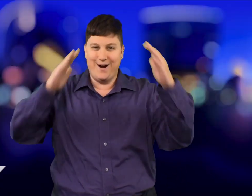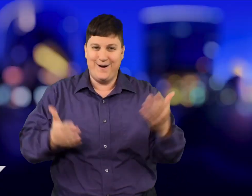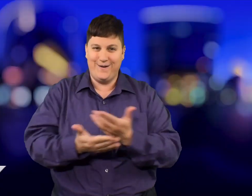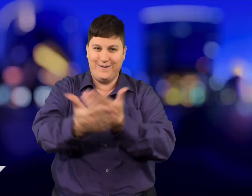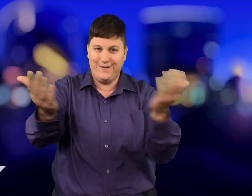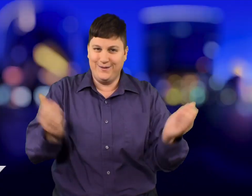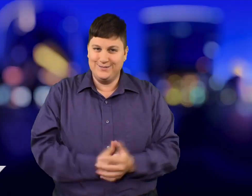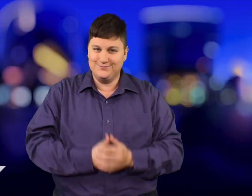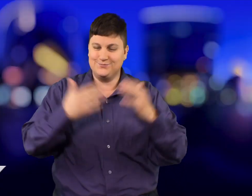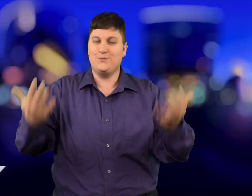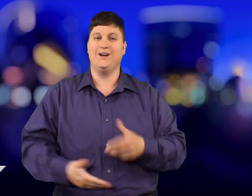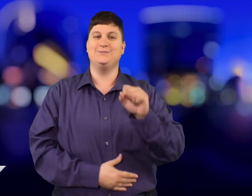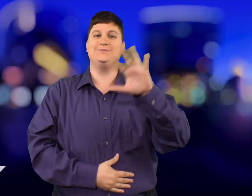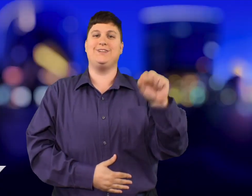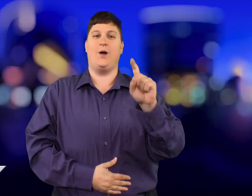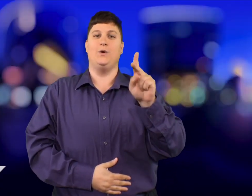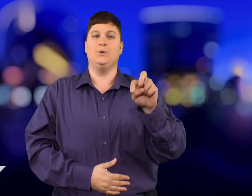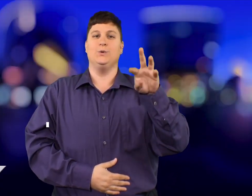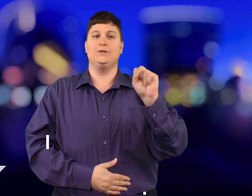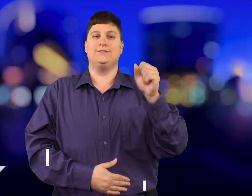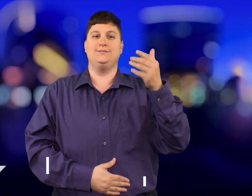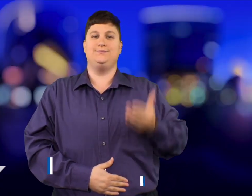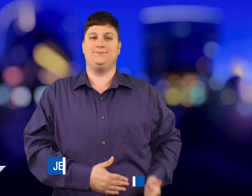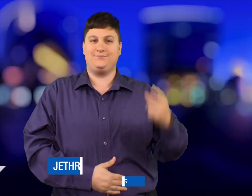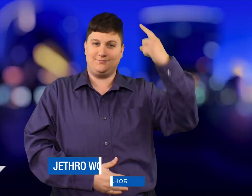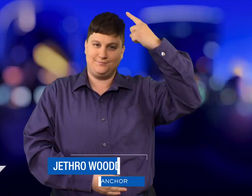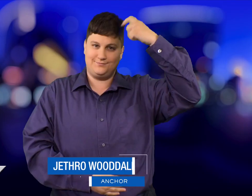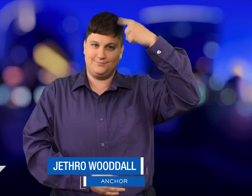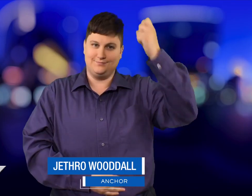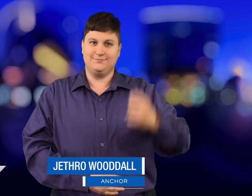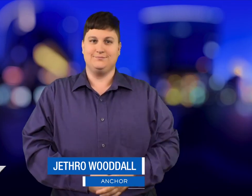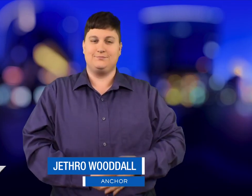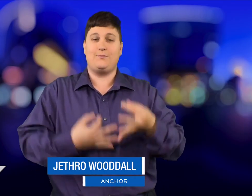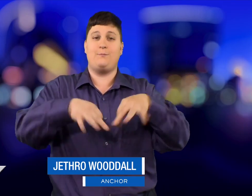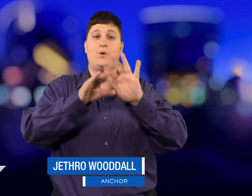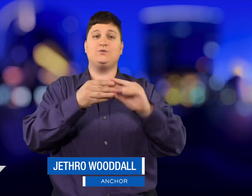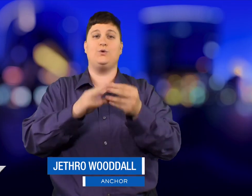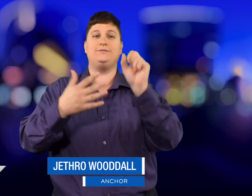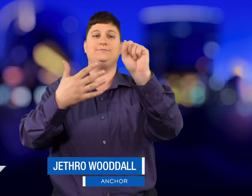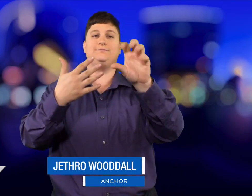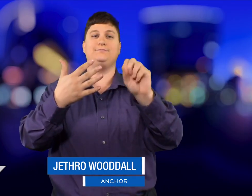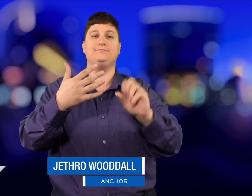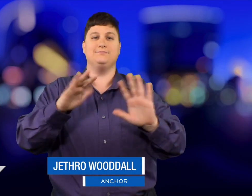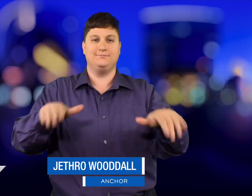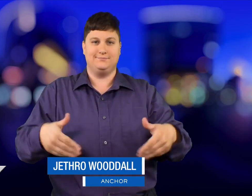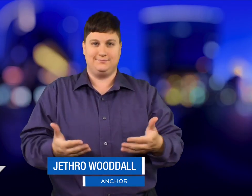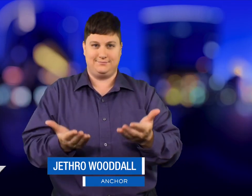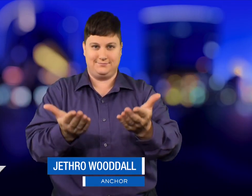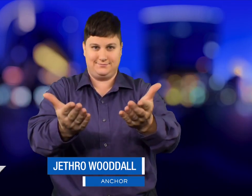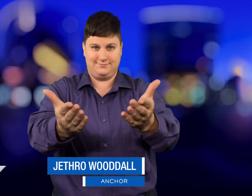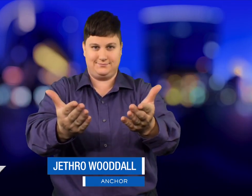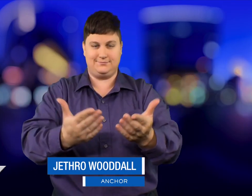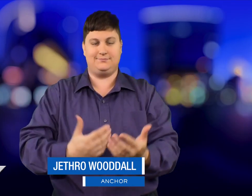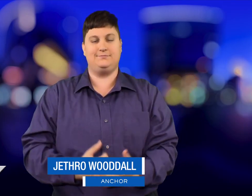Hello everyone. Welcome to Sign1News. I'm Jethro Wooddall. Here are your top stories for today.